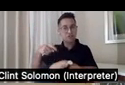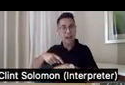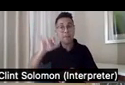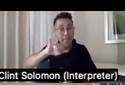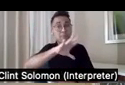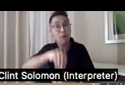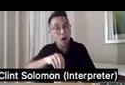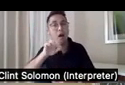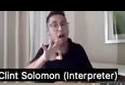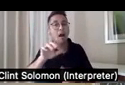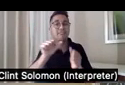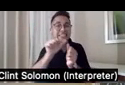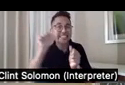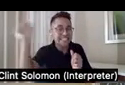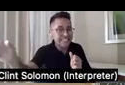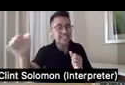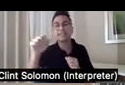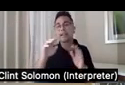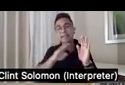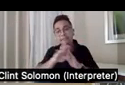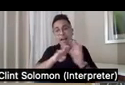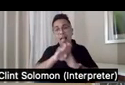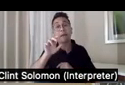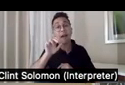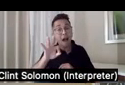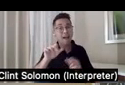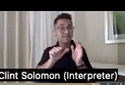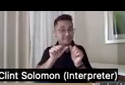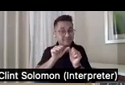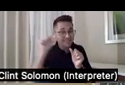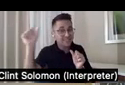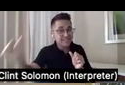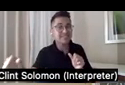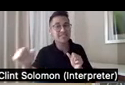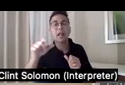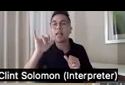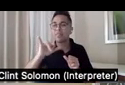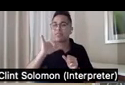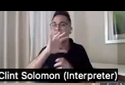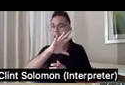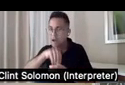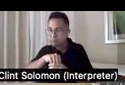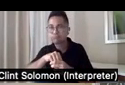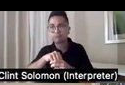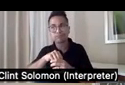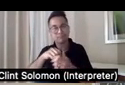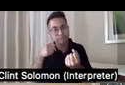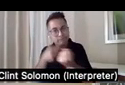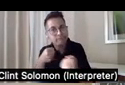development of distancing really undergirds the development of language then you actually will